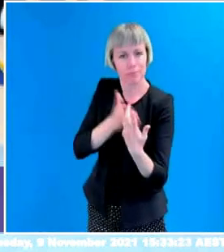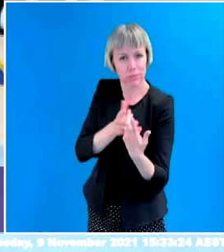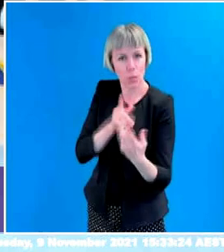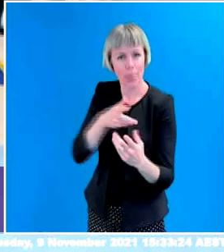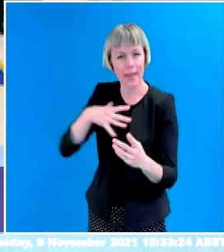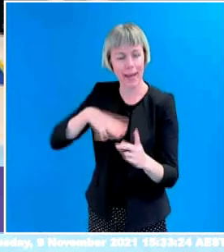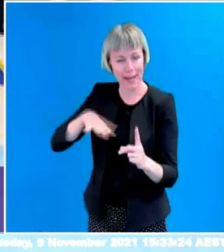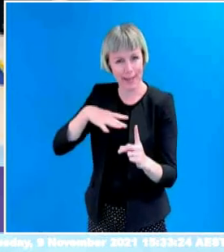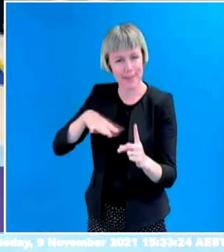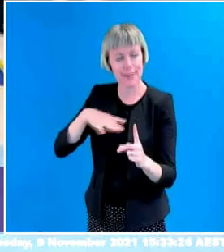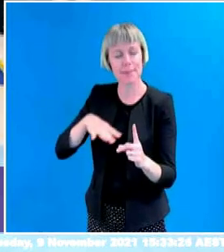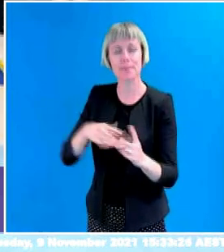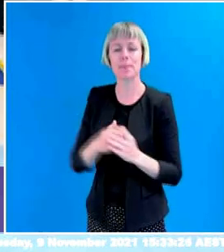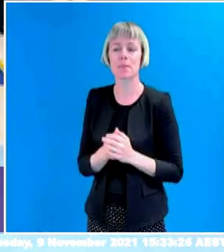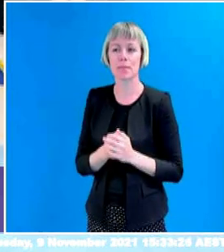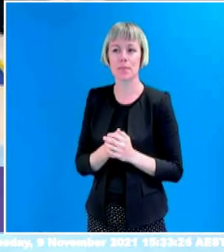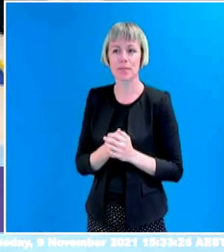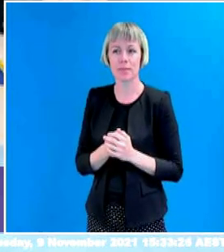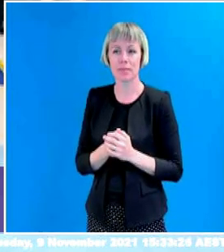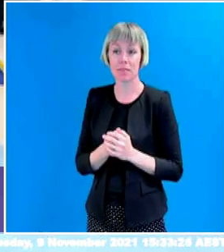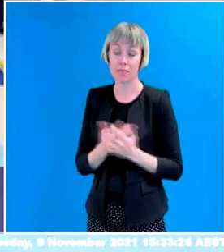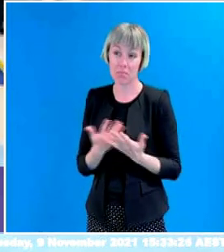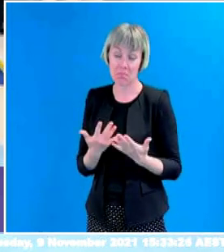consistent with what is provided under the Convention and, indeed, in some ways